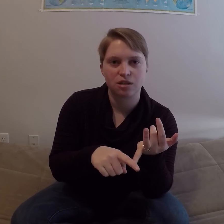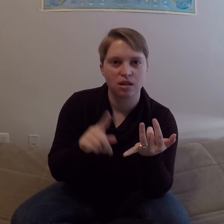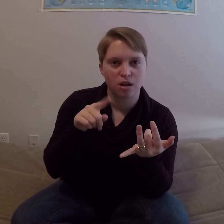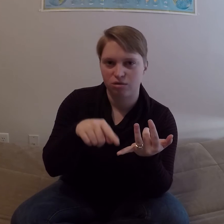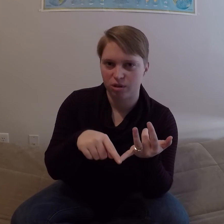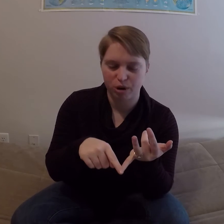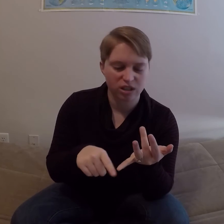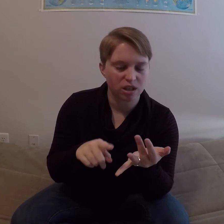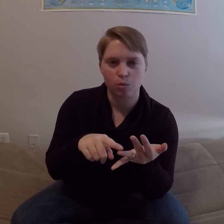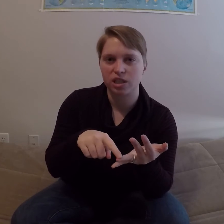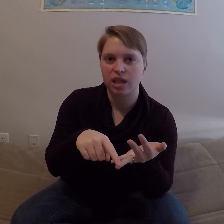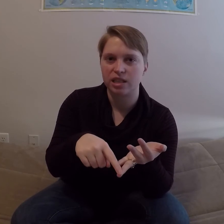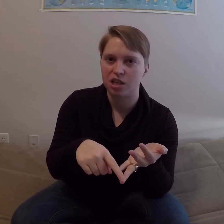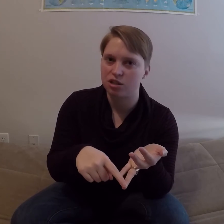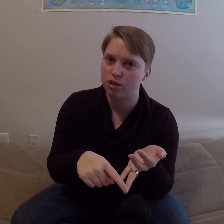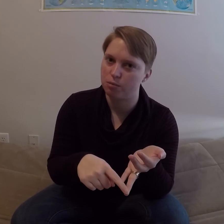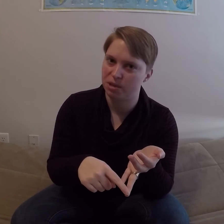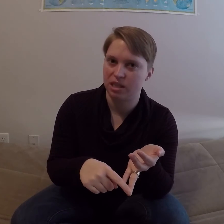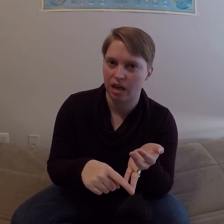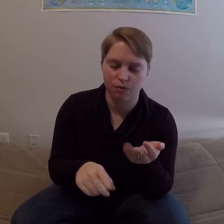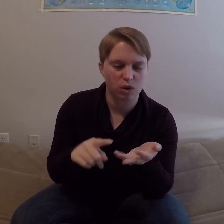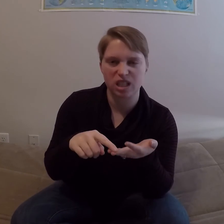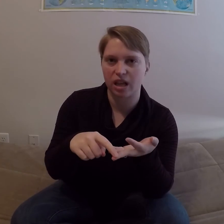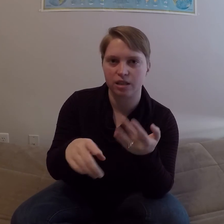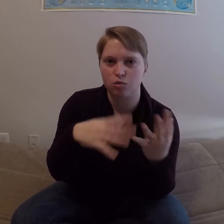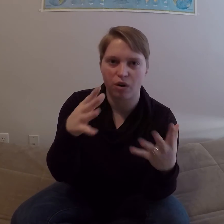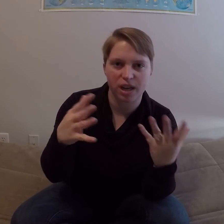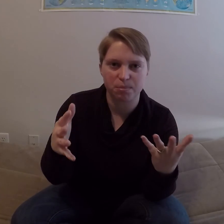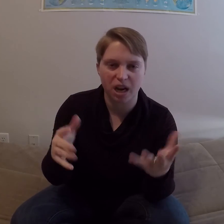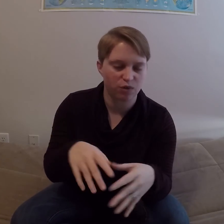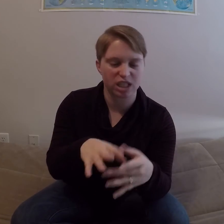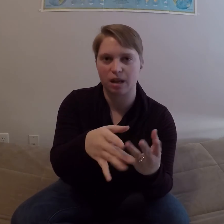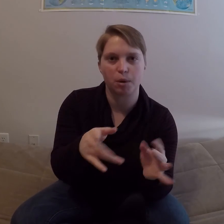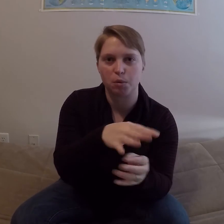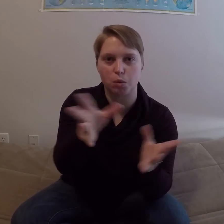hear with the processor? What’s it like to be deaf? What’s it like growing up deaf?’